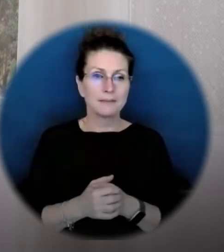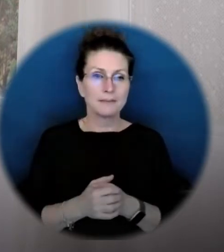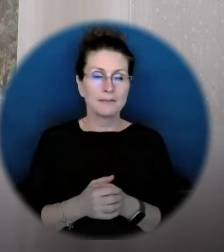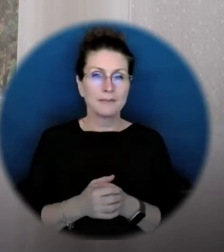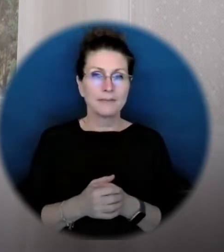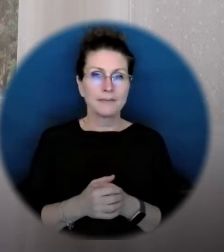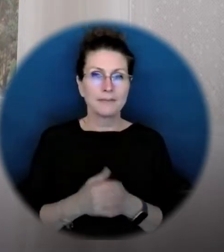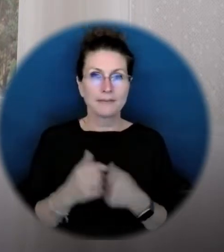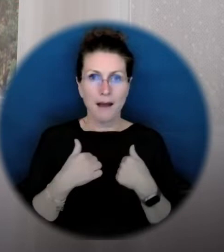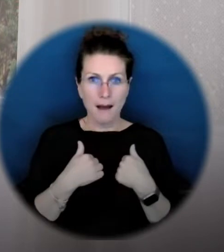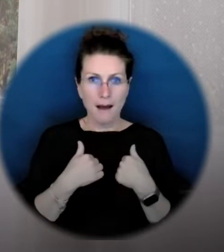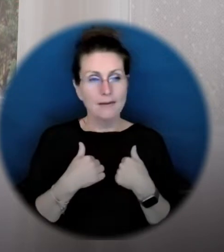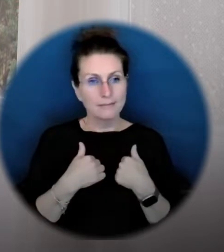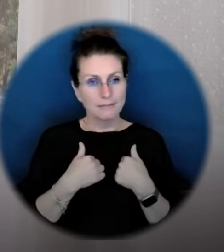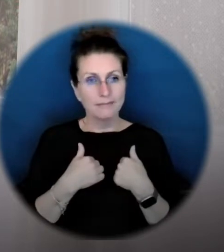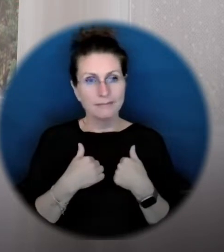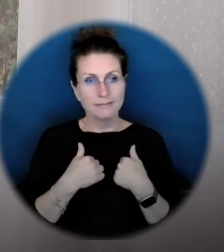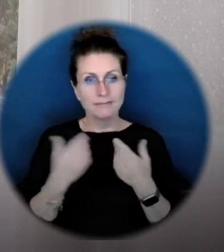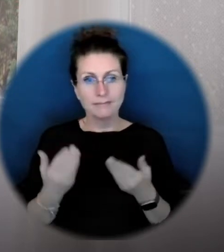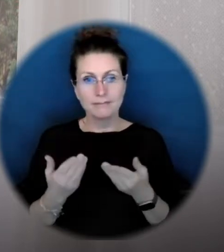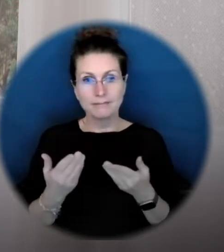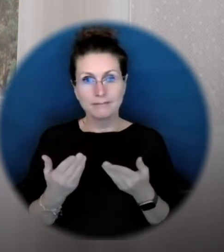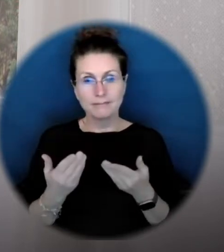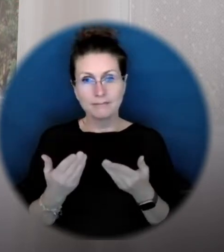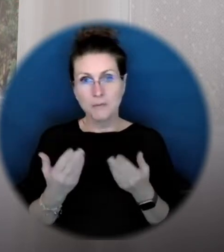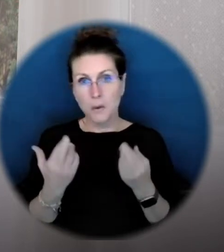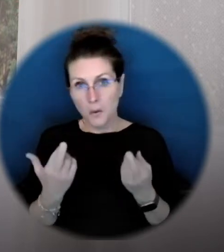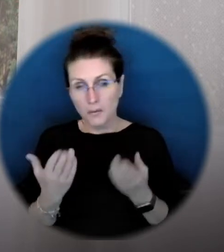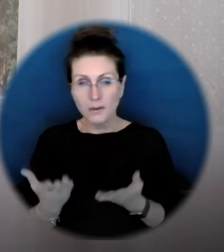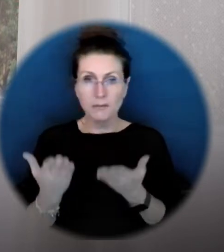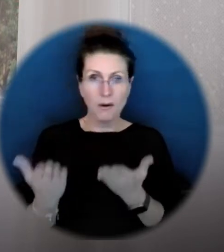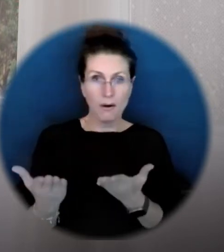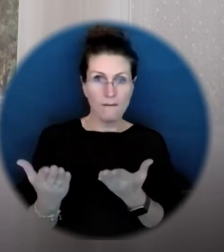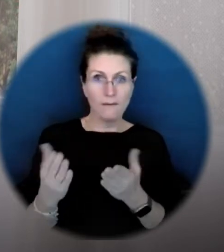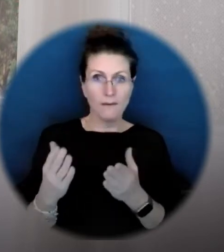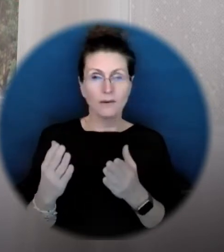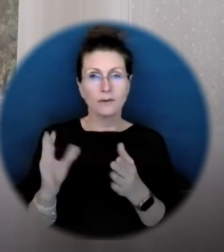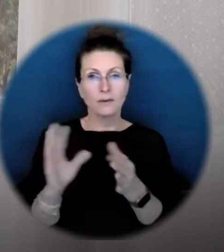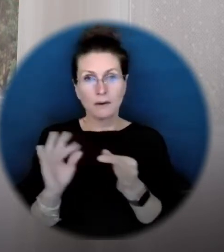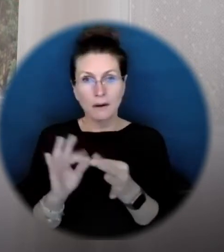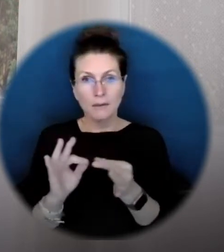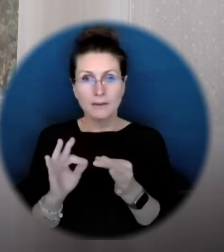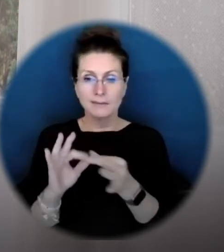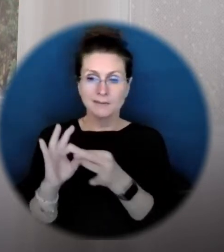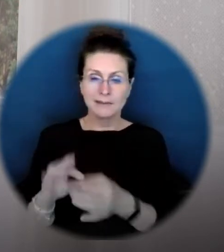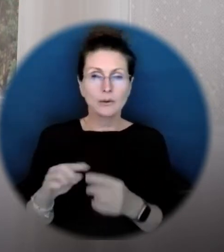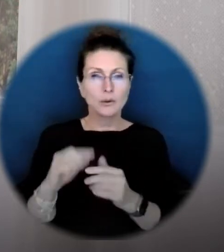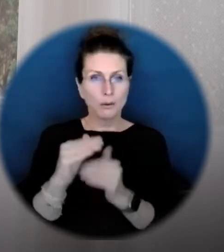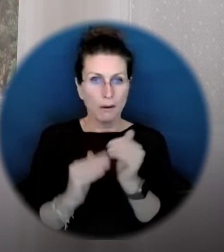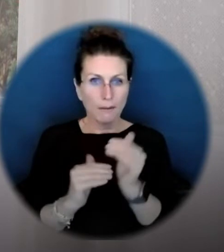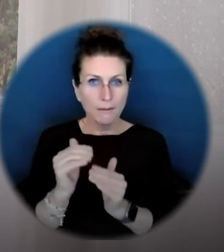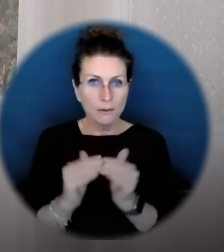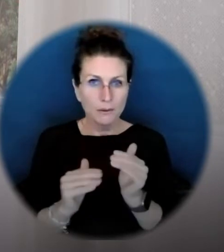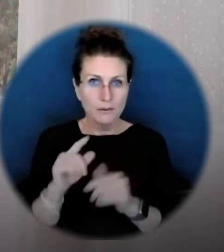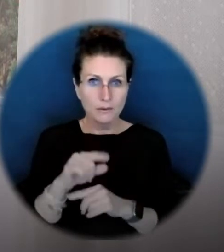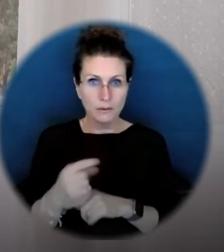I bring you some words of comfort on this National Day of Remembrance and Action